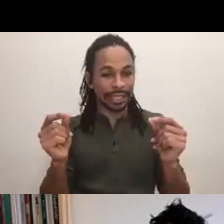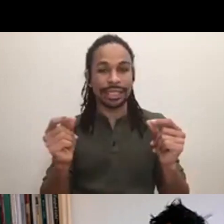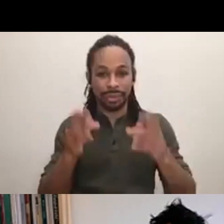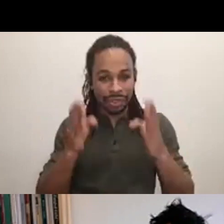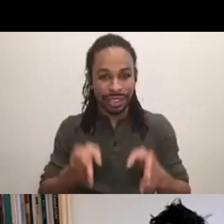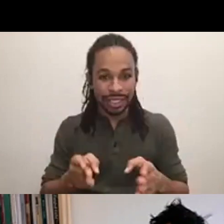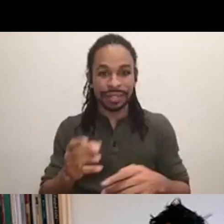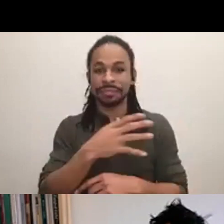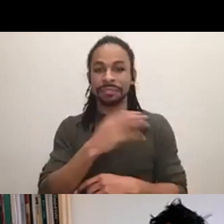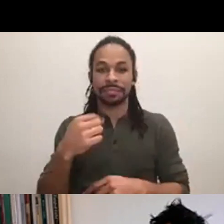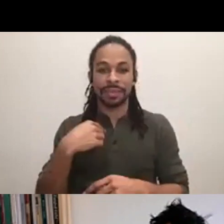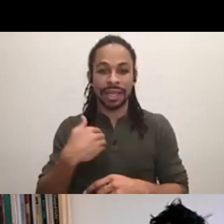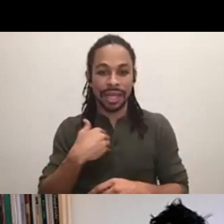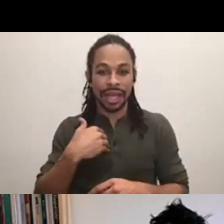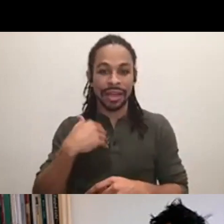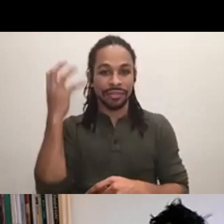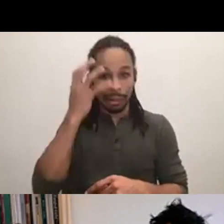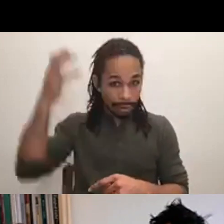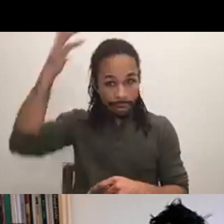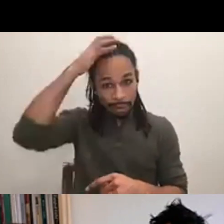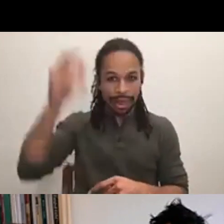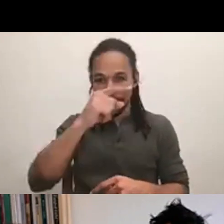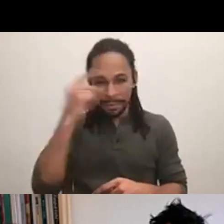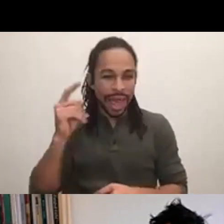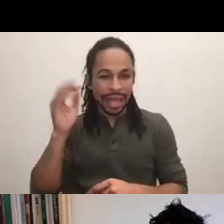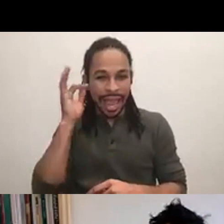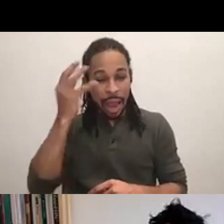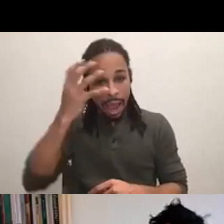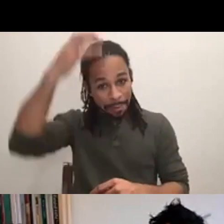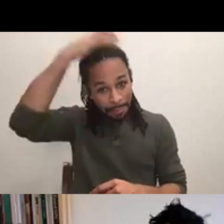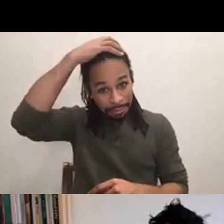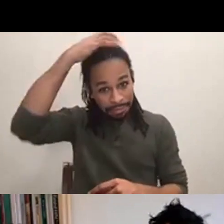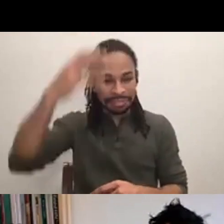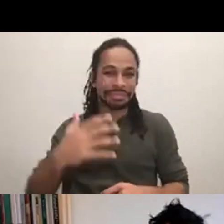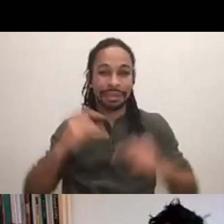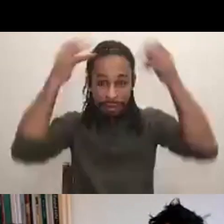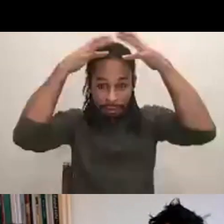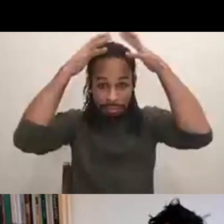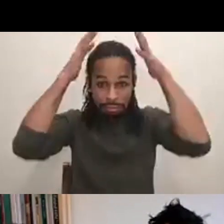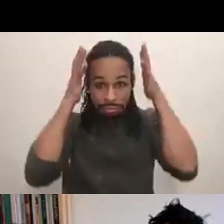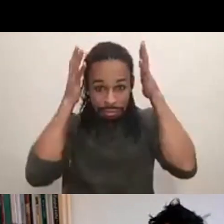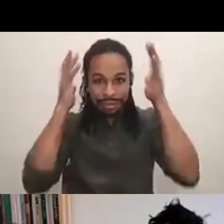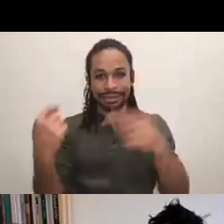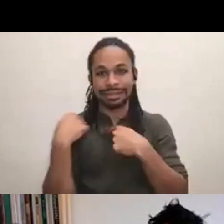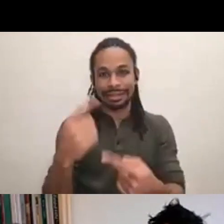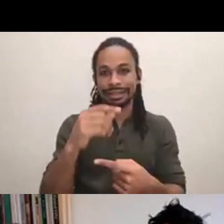a lump of black hair on my head that has grown uniformly since I shaved it in August. I'm